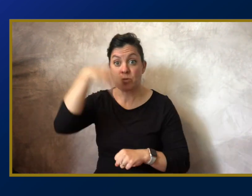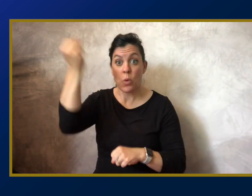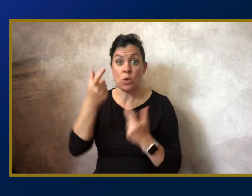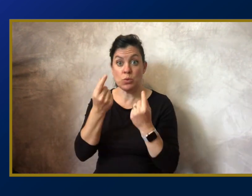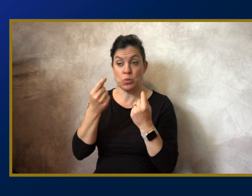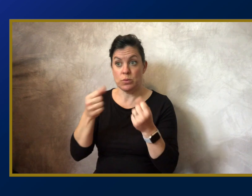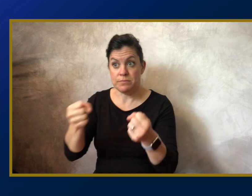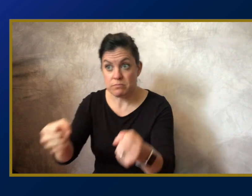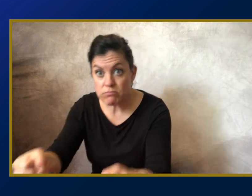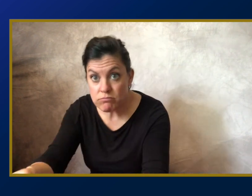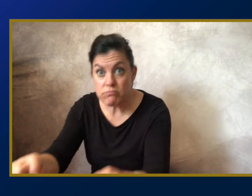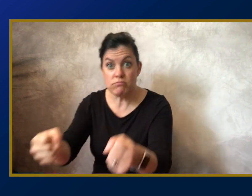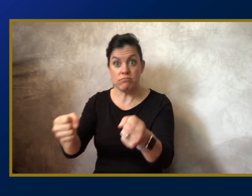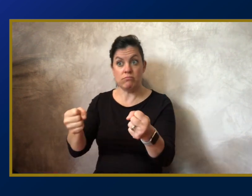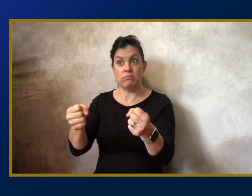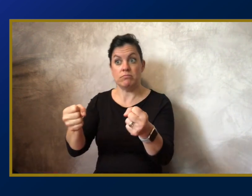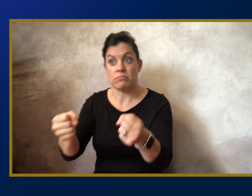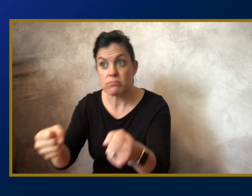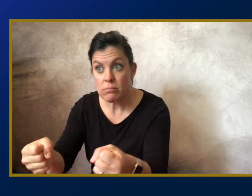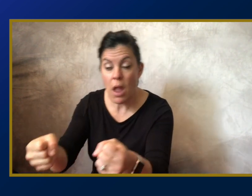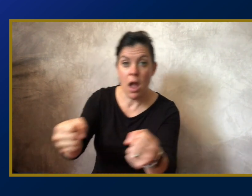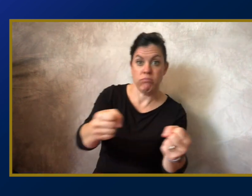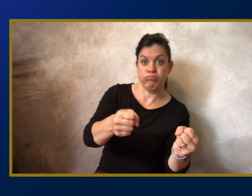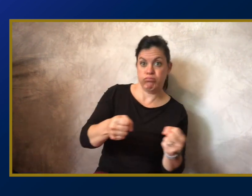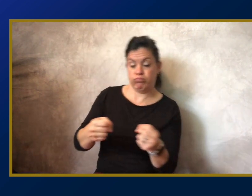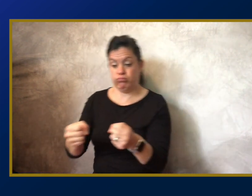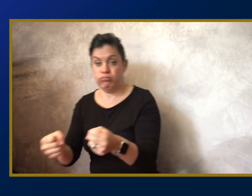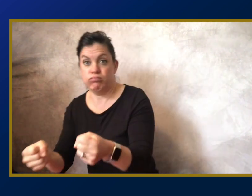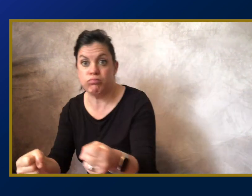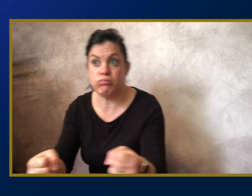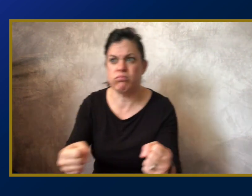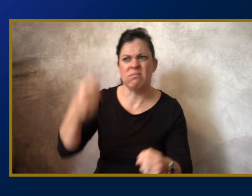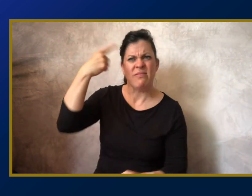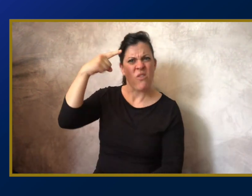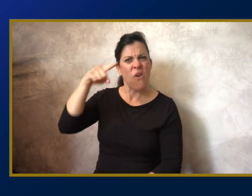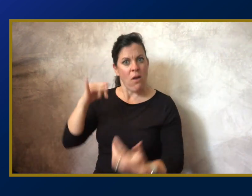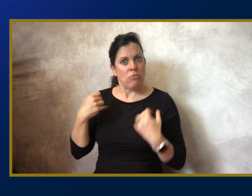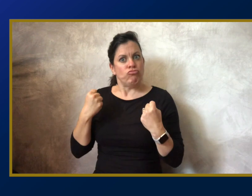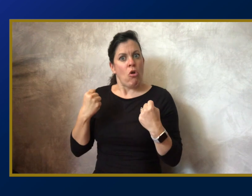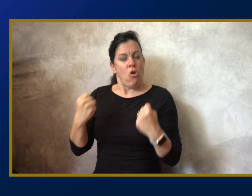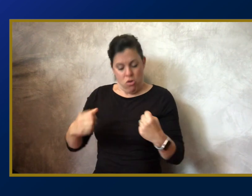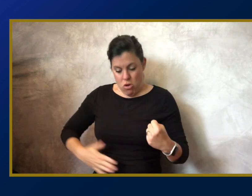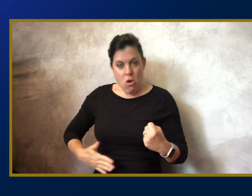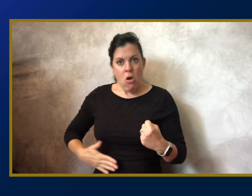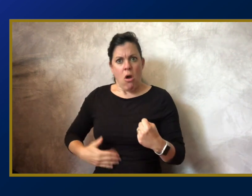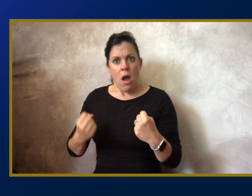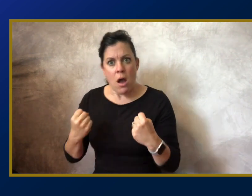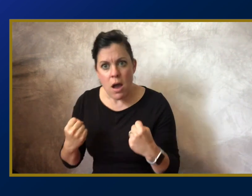can just row back and forth. You can do circles. All kinds of fun play. Just working on the core.